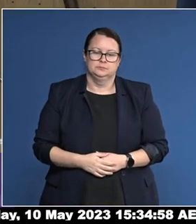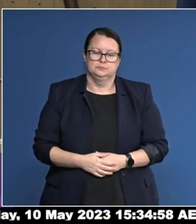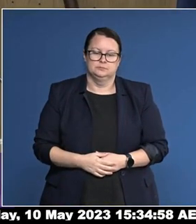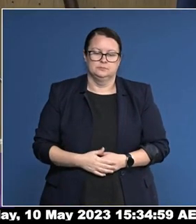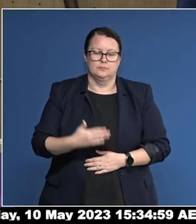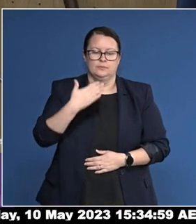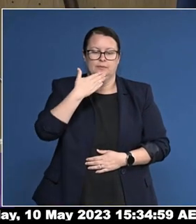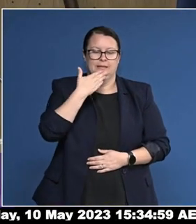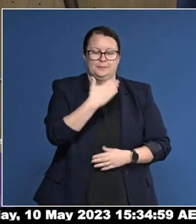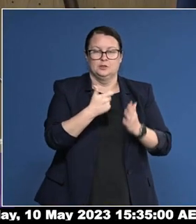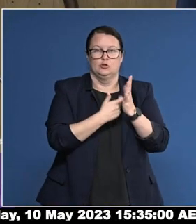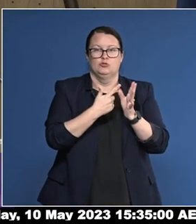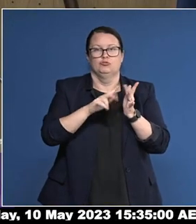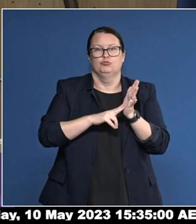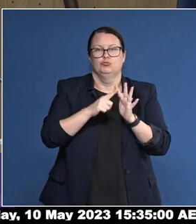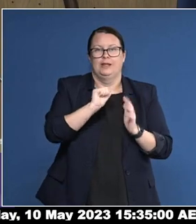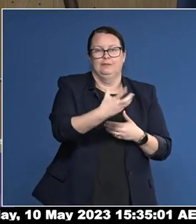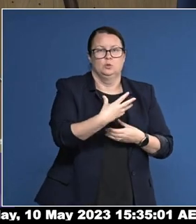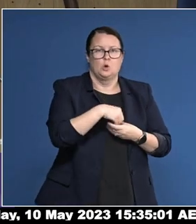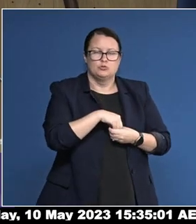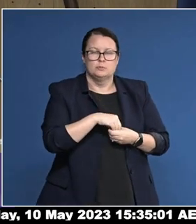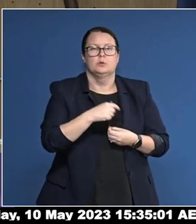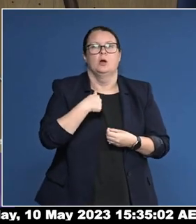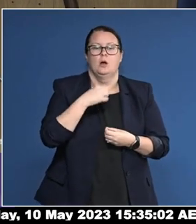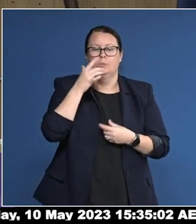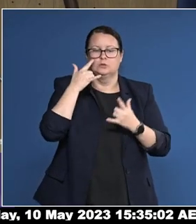I will just quickly check with my colleagues if they have any questions for you.